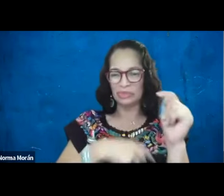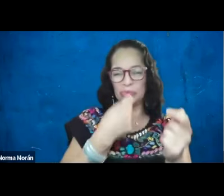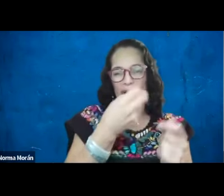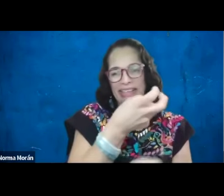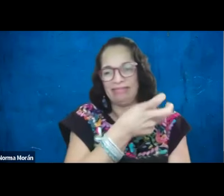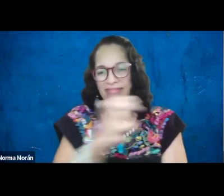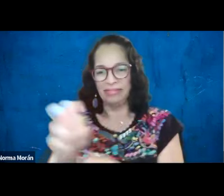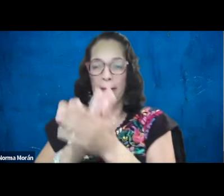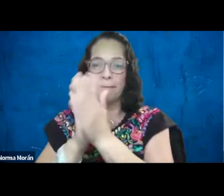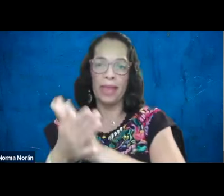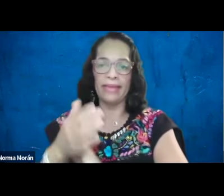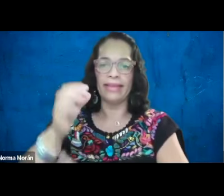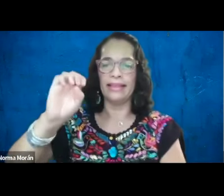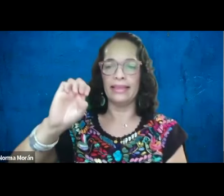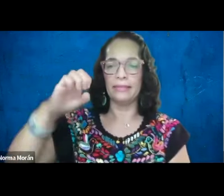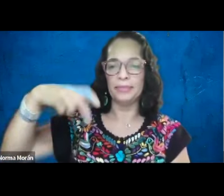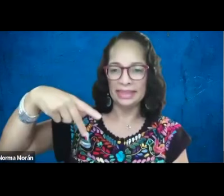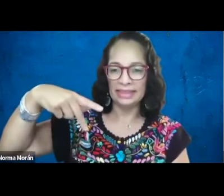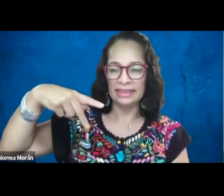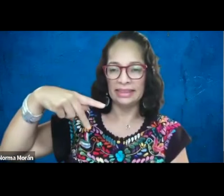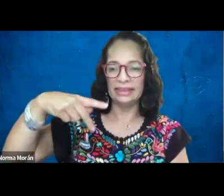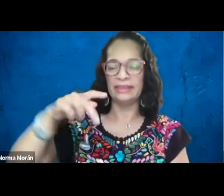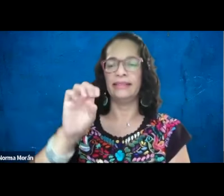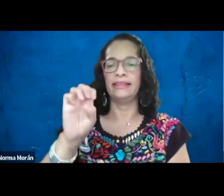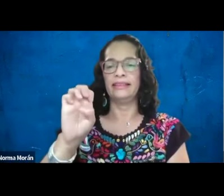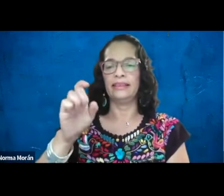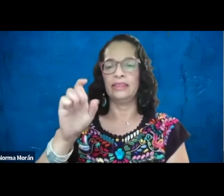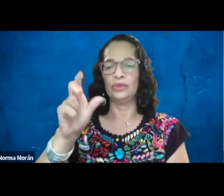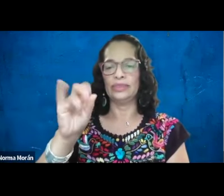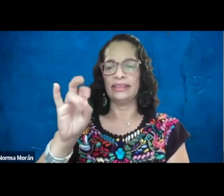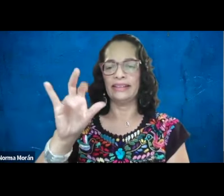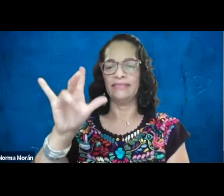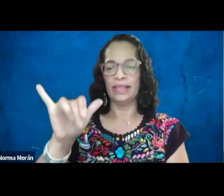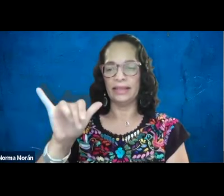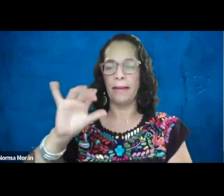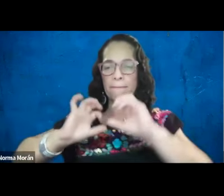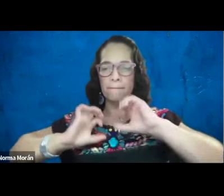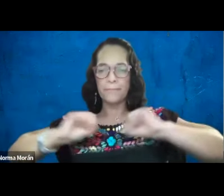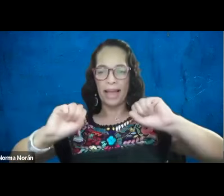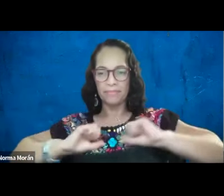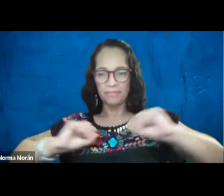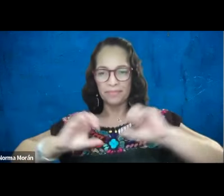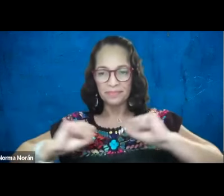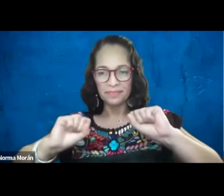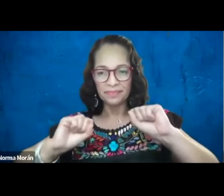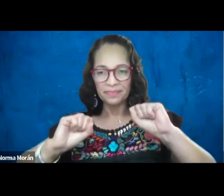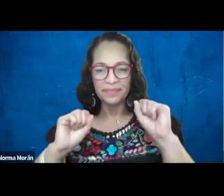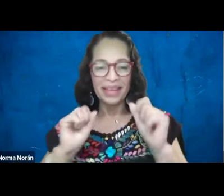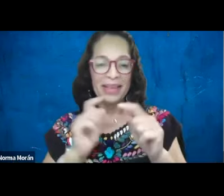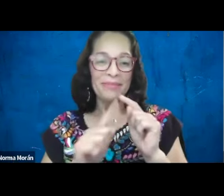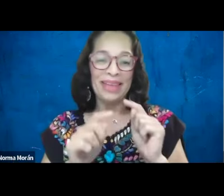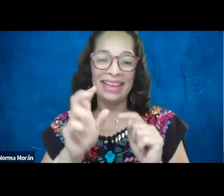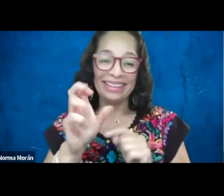I was not able to exclusively breastfeed and ended up switching to exclusively p ping.